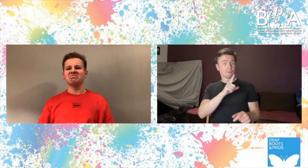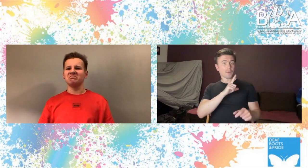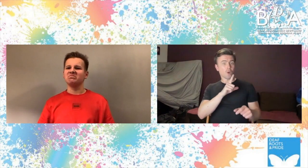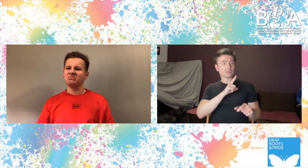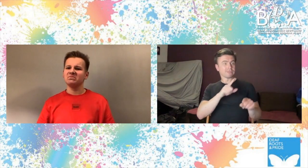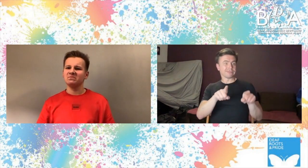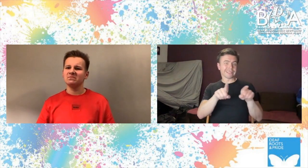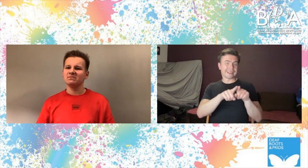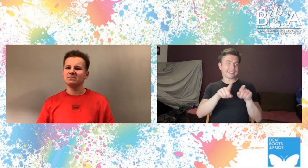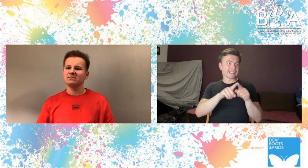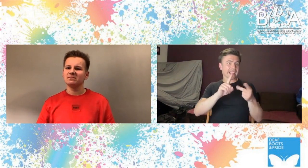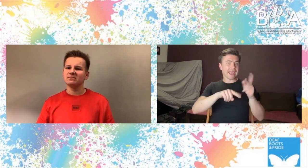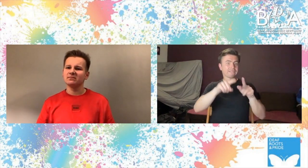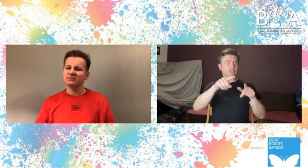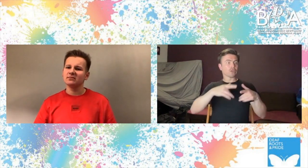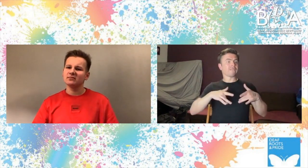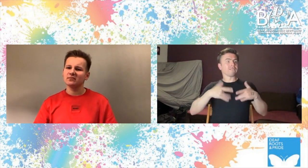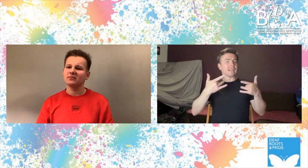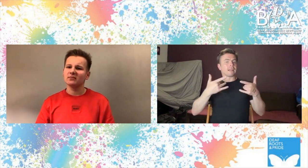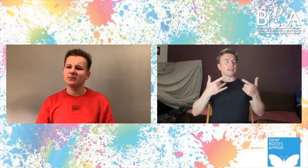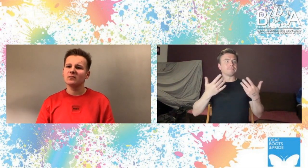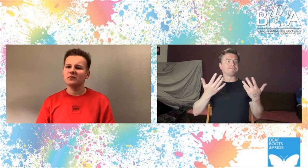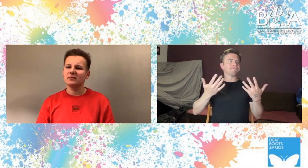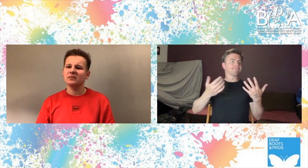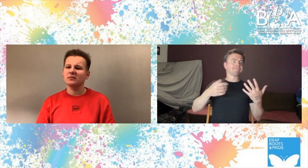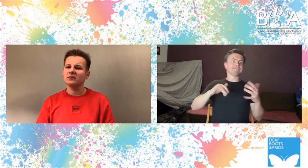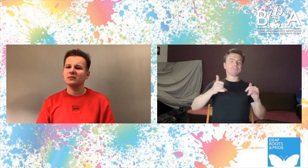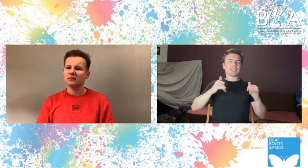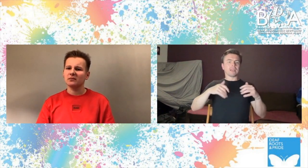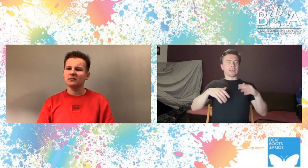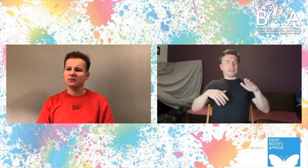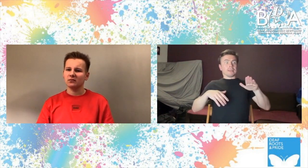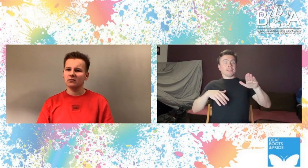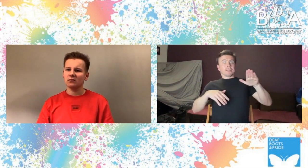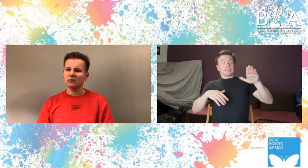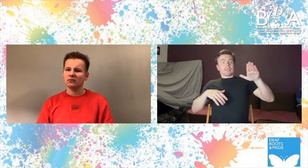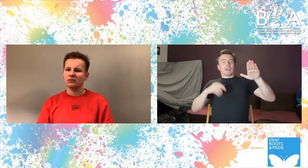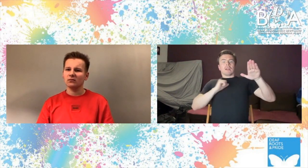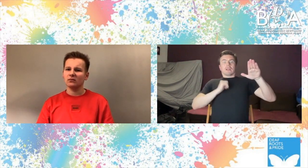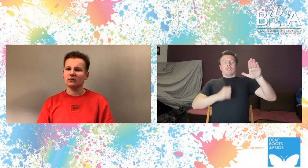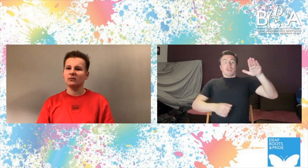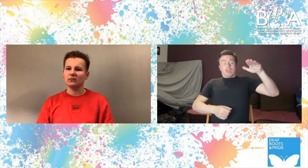Oh definitely. Because if you feel like you are going downhill, it’s good to know